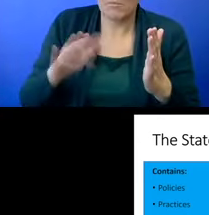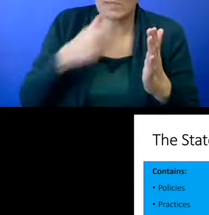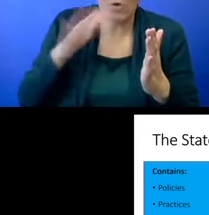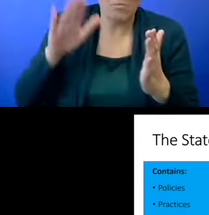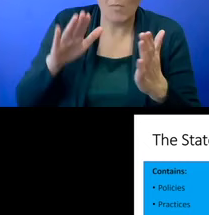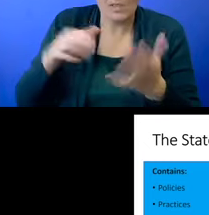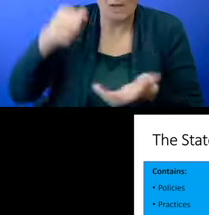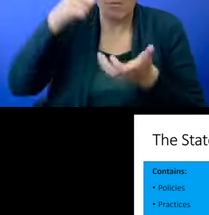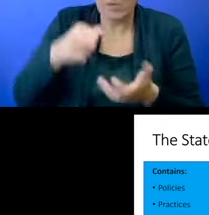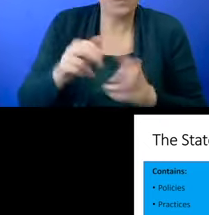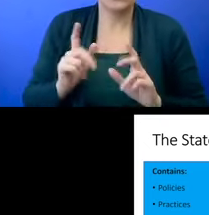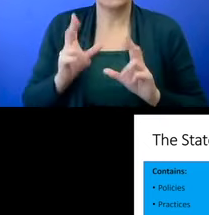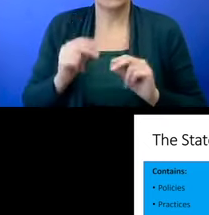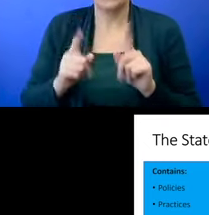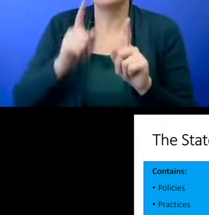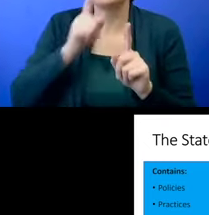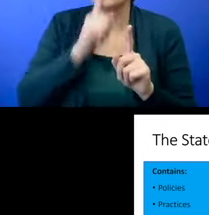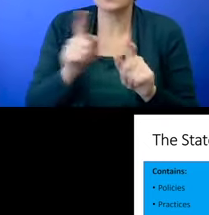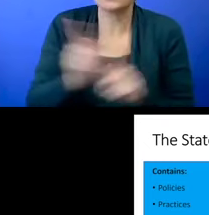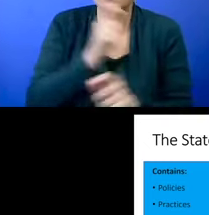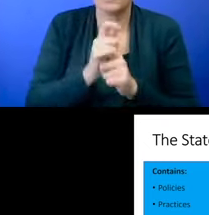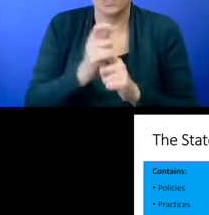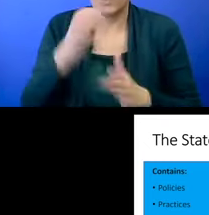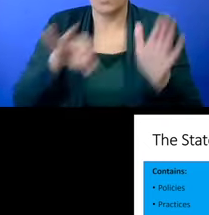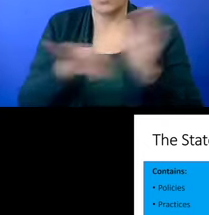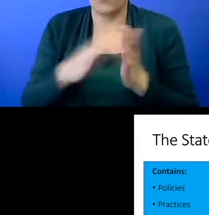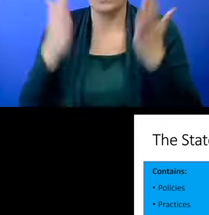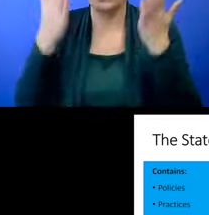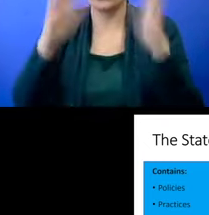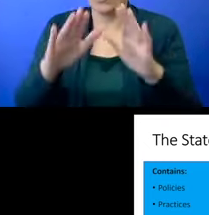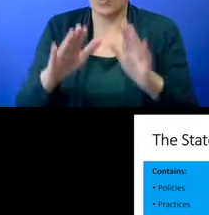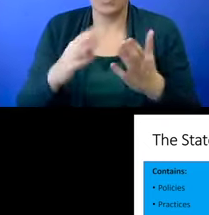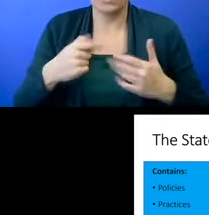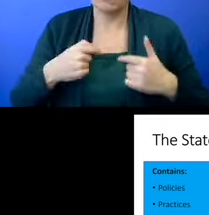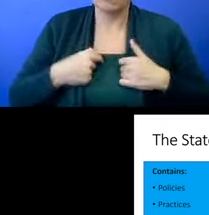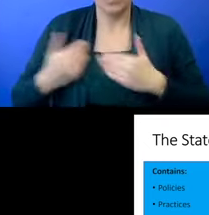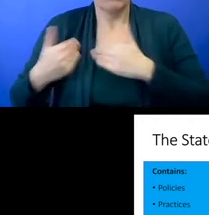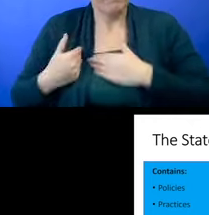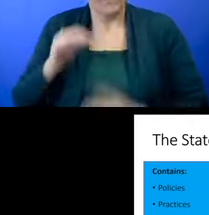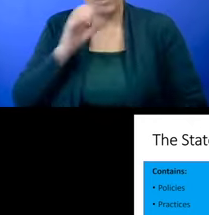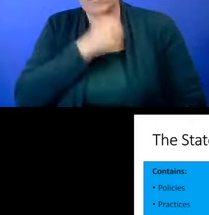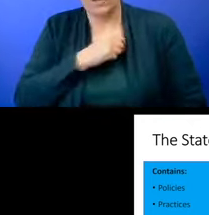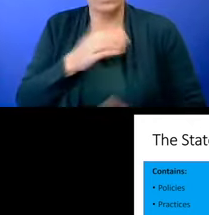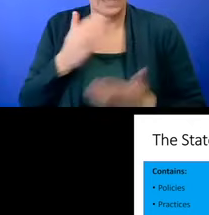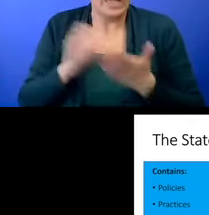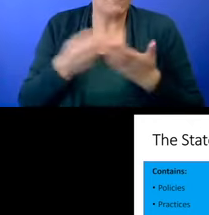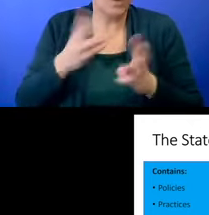but they're a way that the State shows that it's taking its obligations seriously.